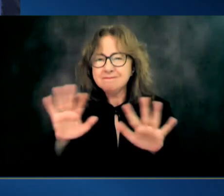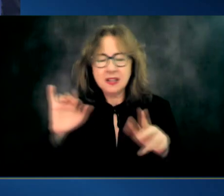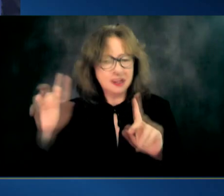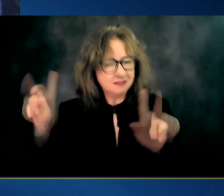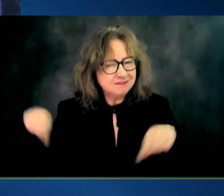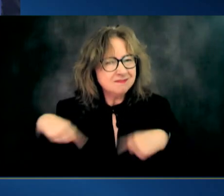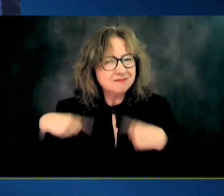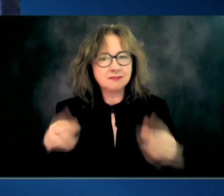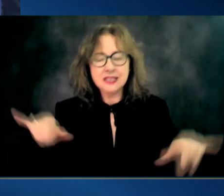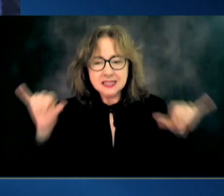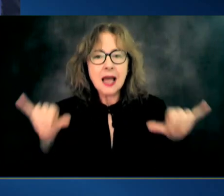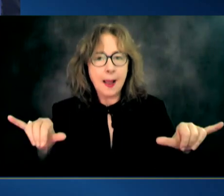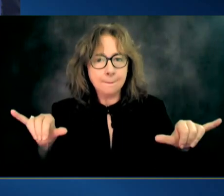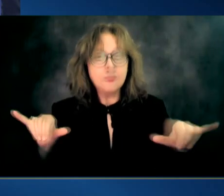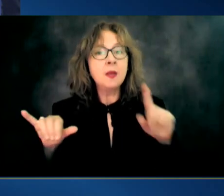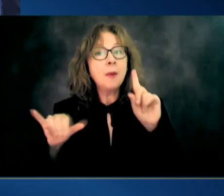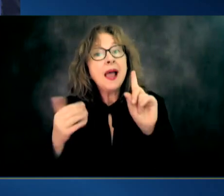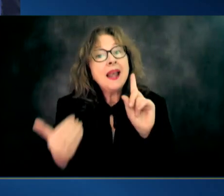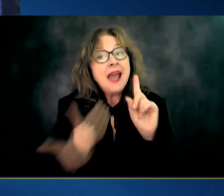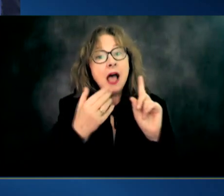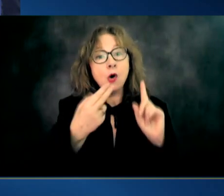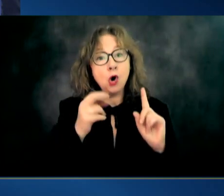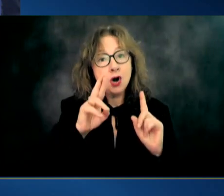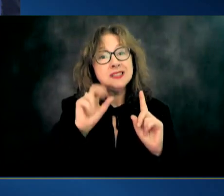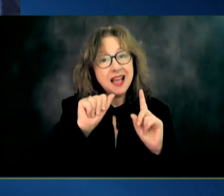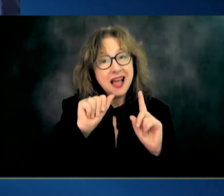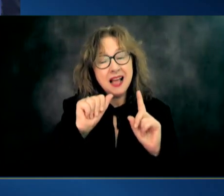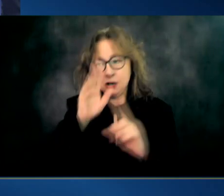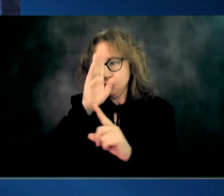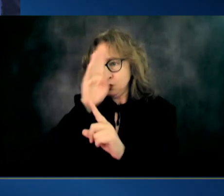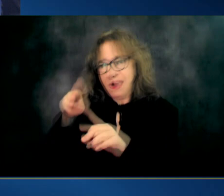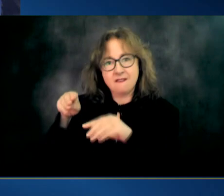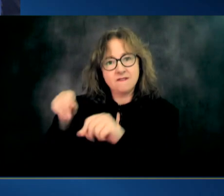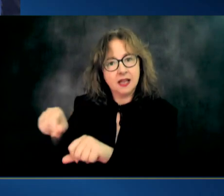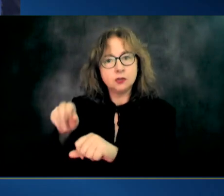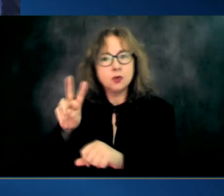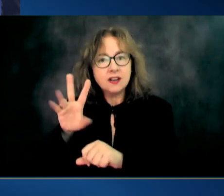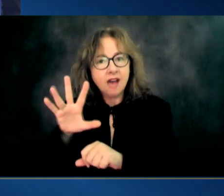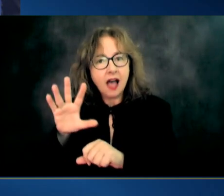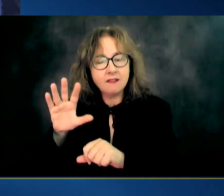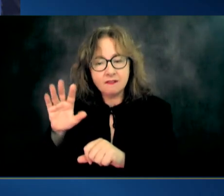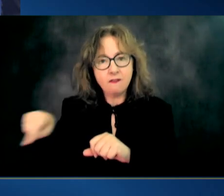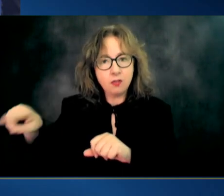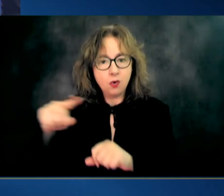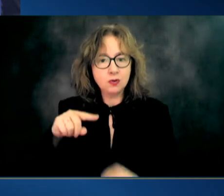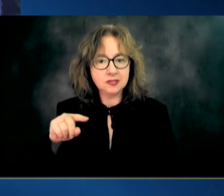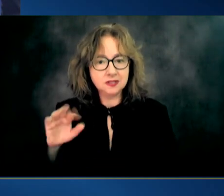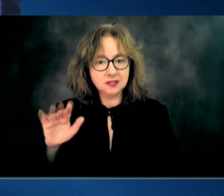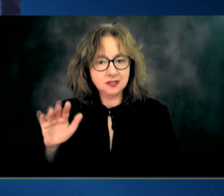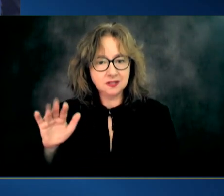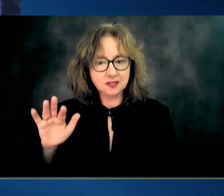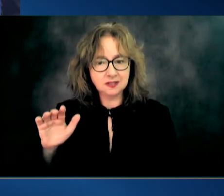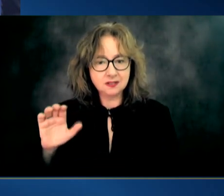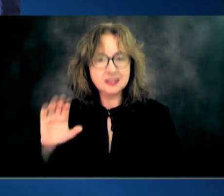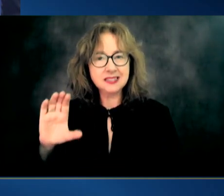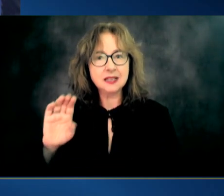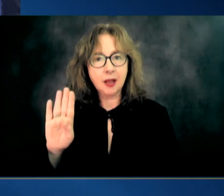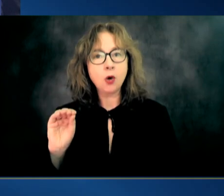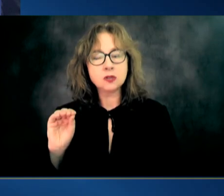forever. But now HRSA has decided to directly fund 25 community-based organizations,